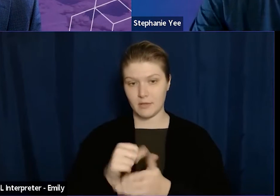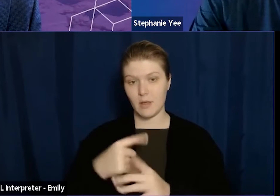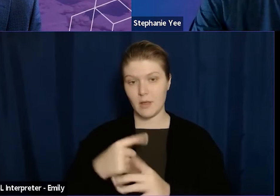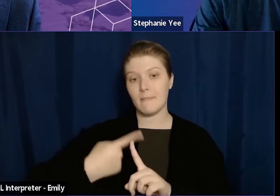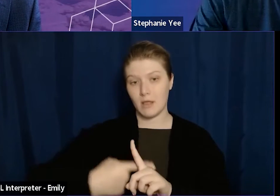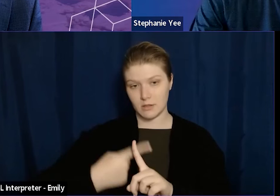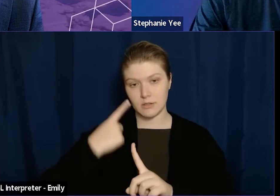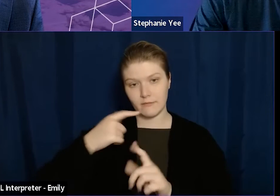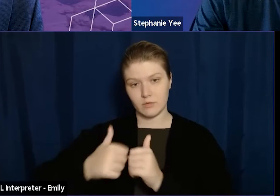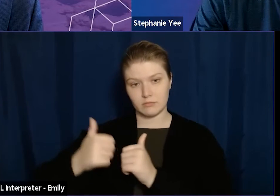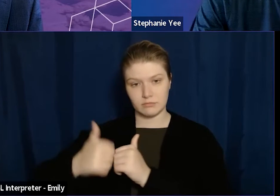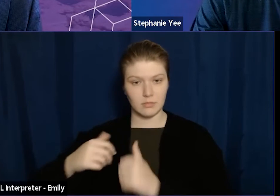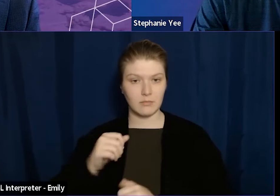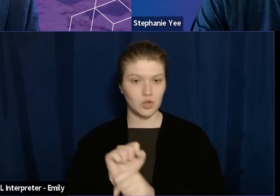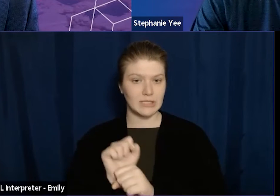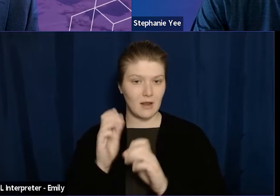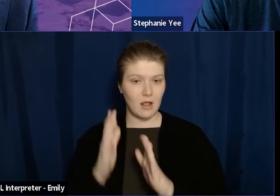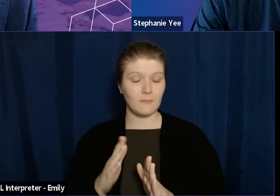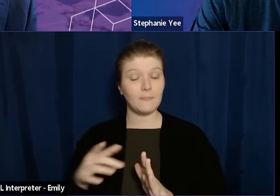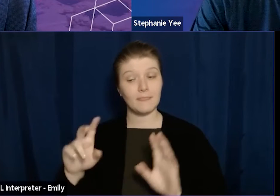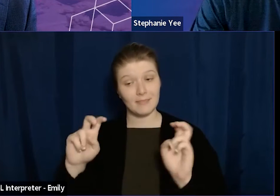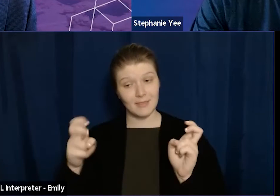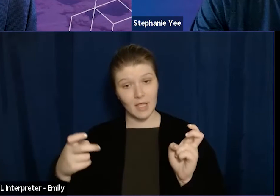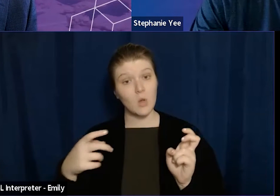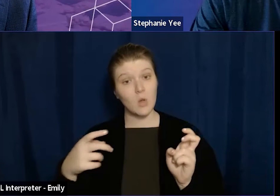And it said the question says, since you cannot select the type of month,